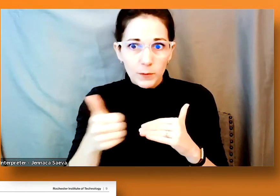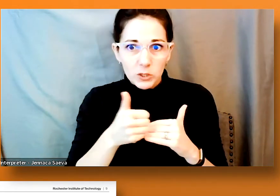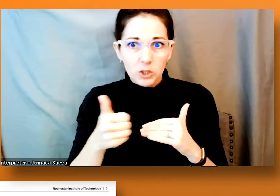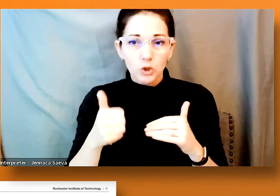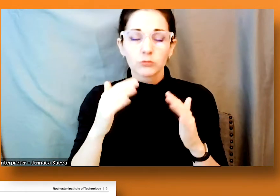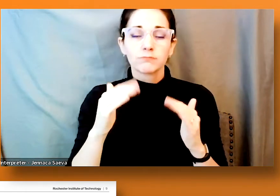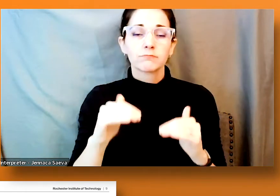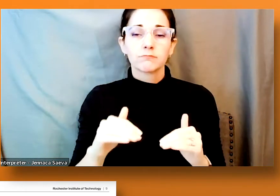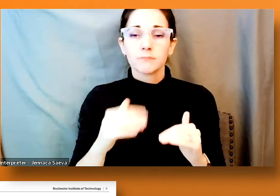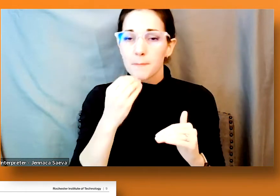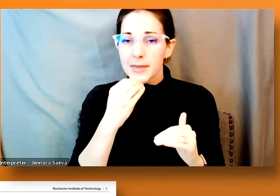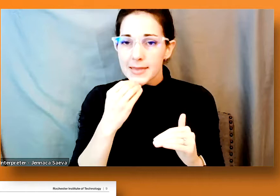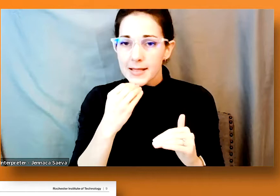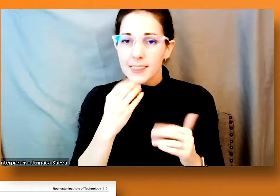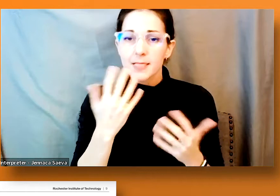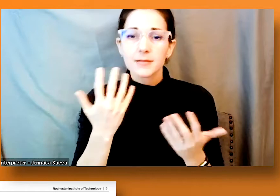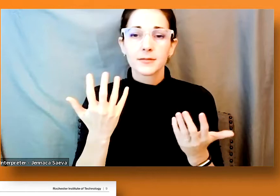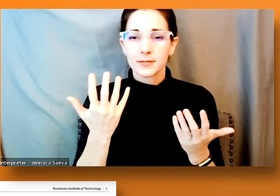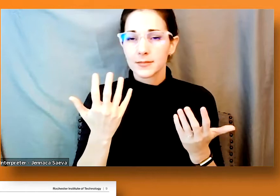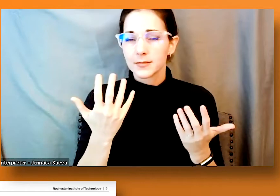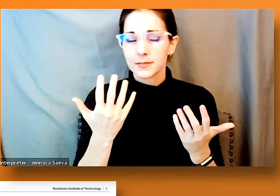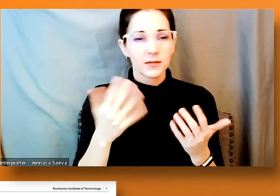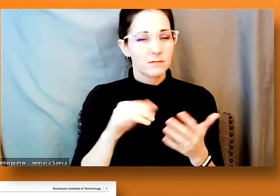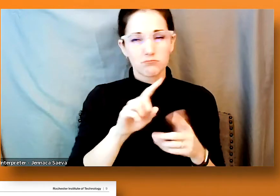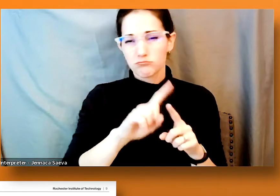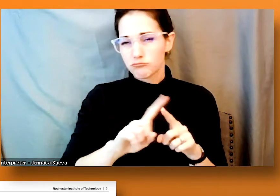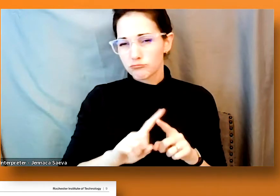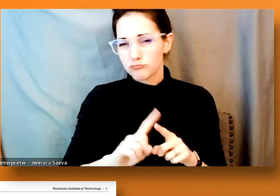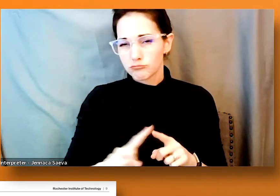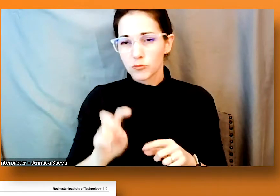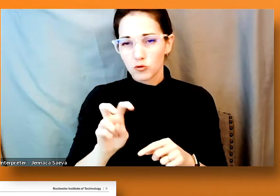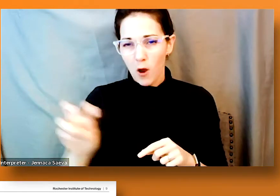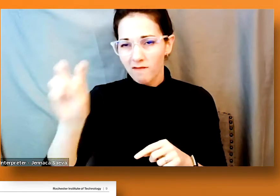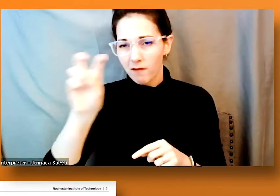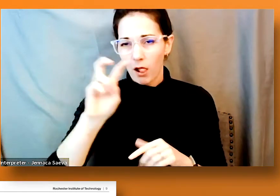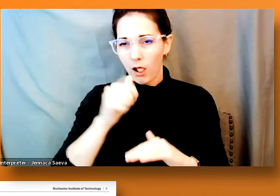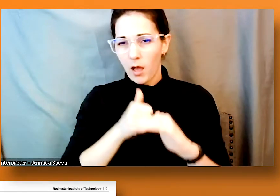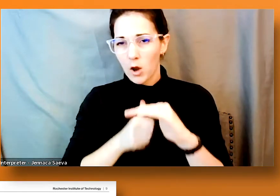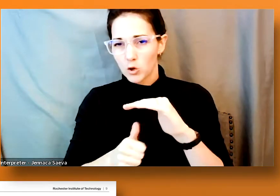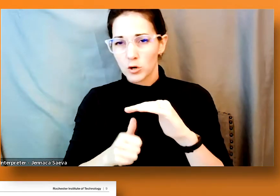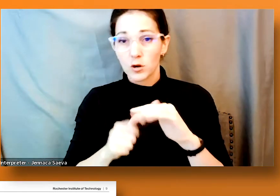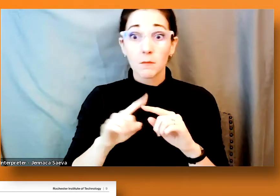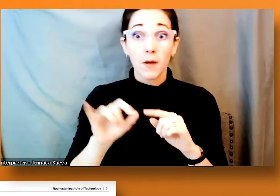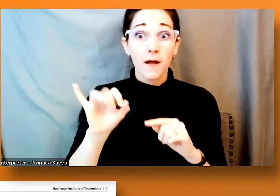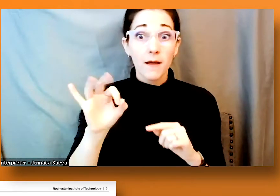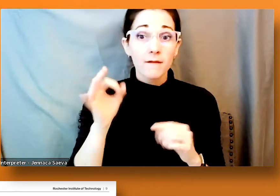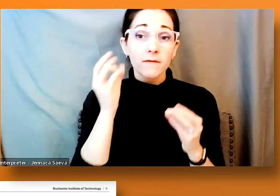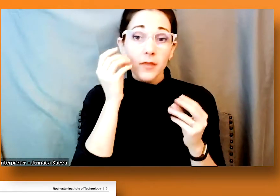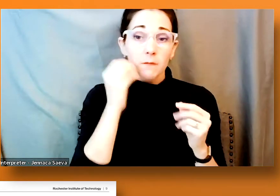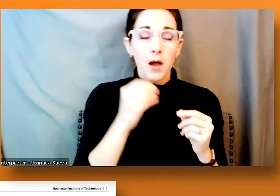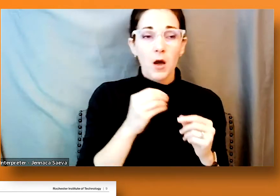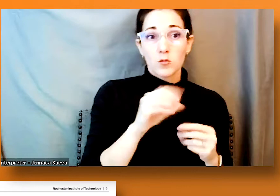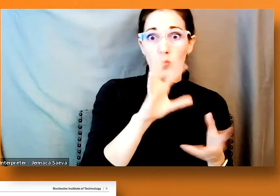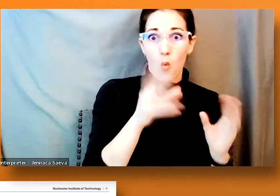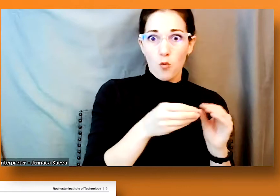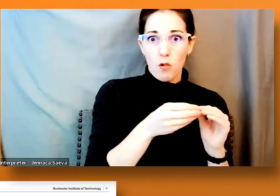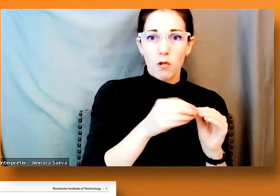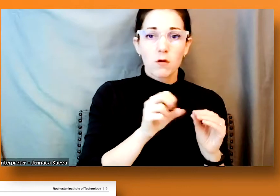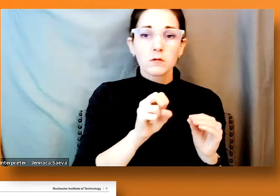another one for meals, those kinds of things. But if you look at your total-- subtotal and totals